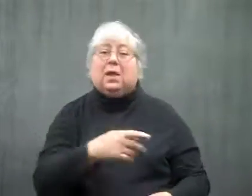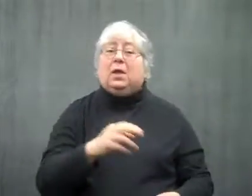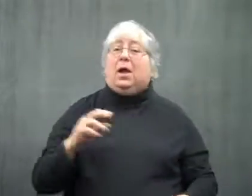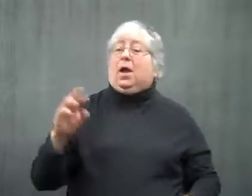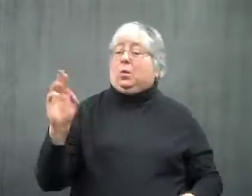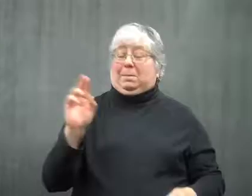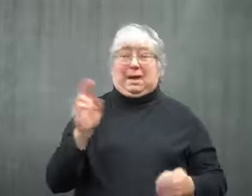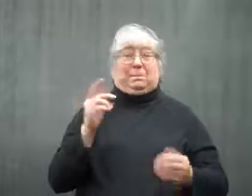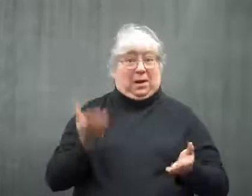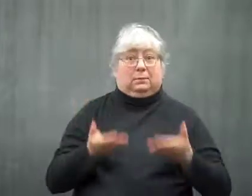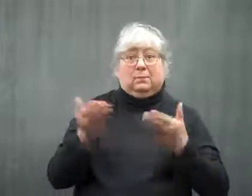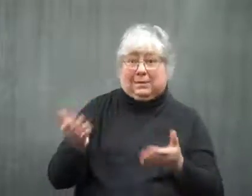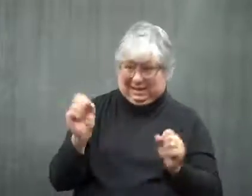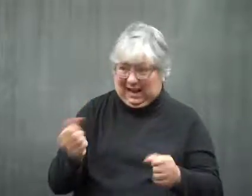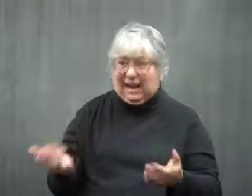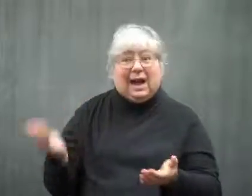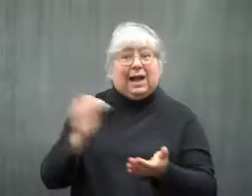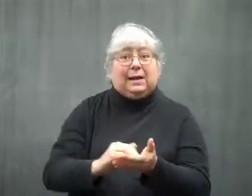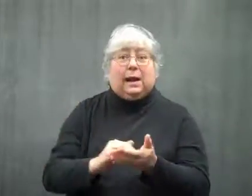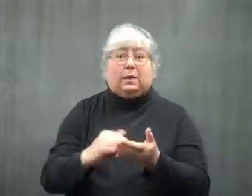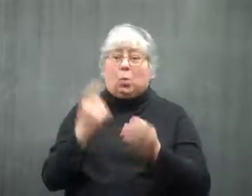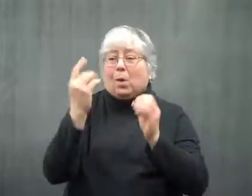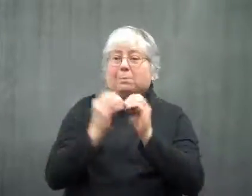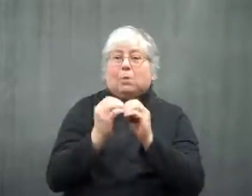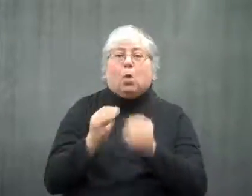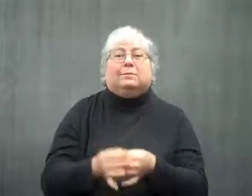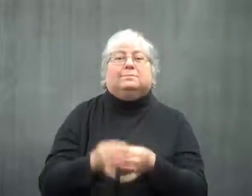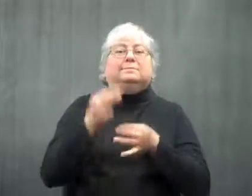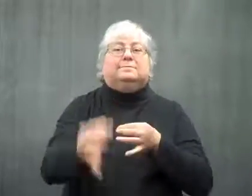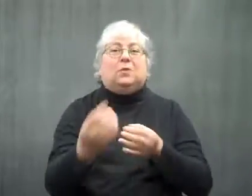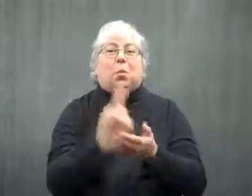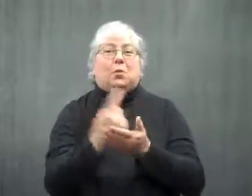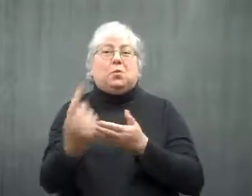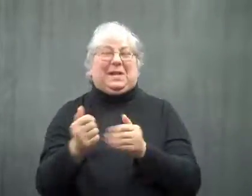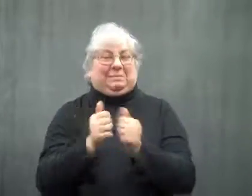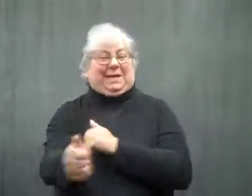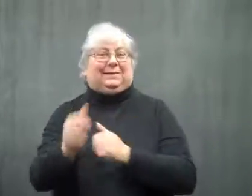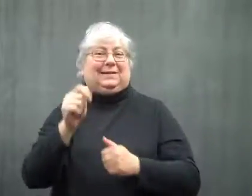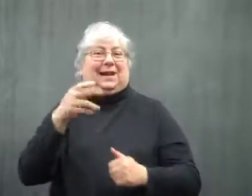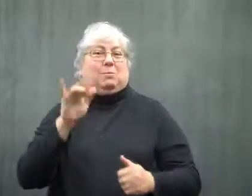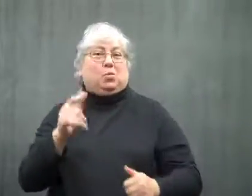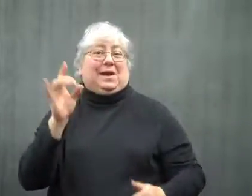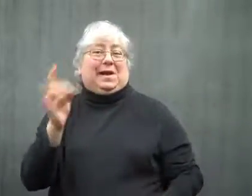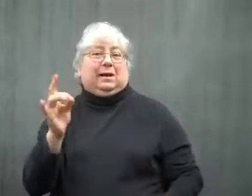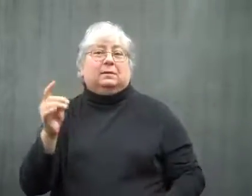The Republicans proposed another one week extension.